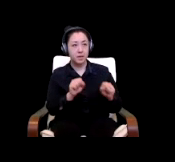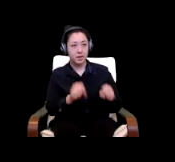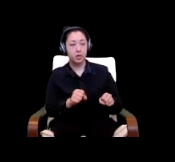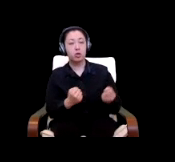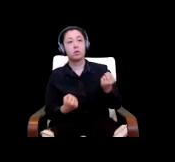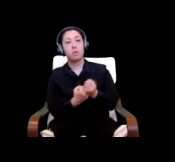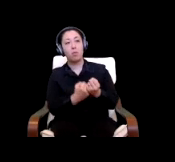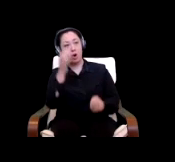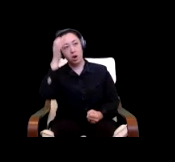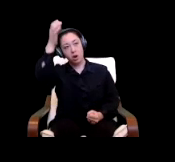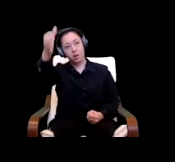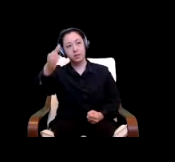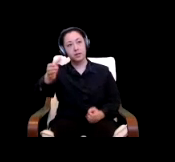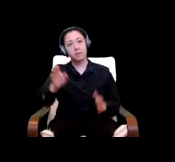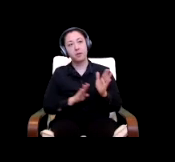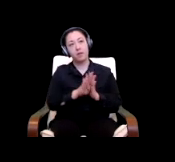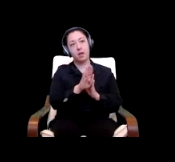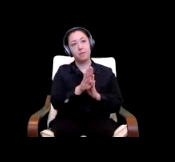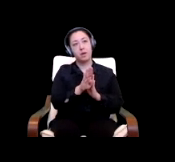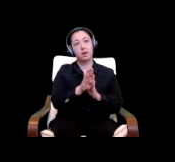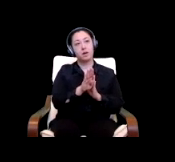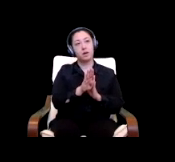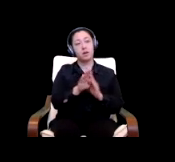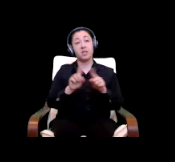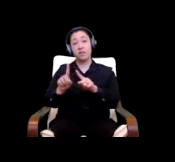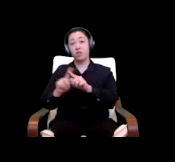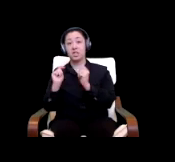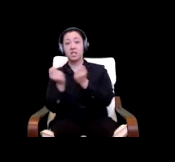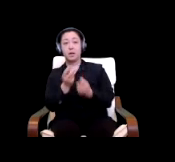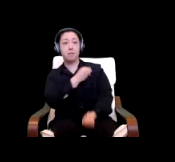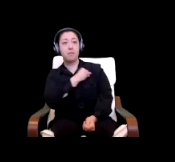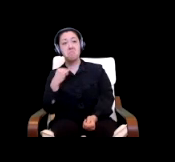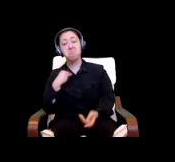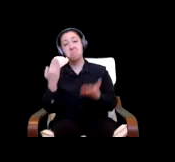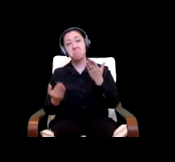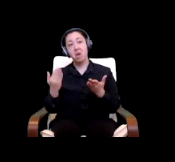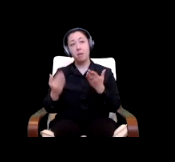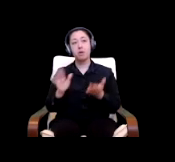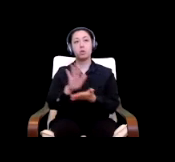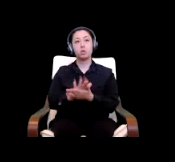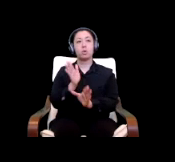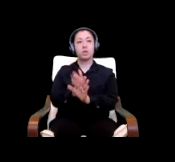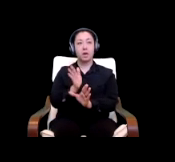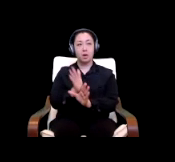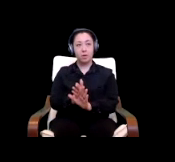Team members that might be involved here are school psychologist and teacher of the Deafblind.